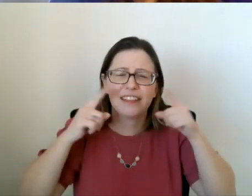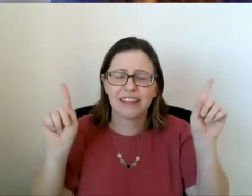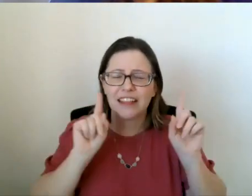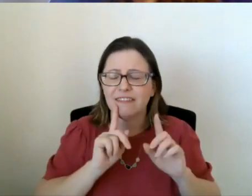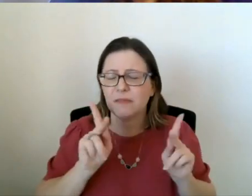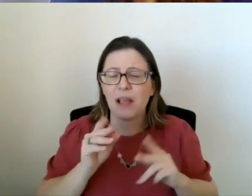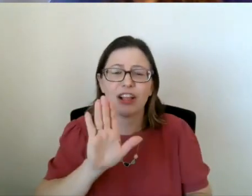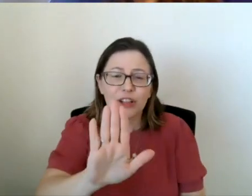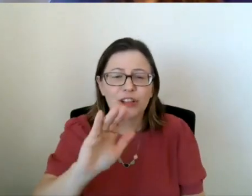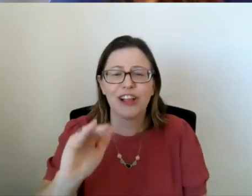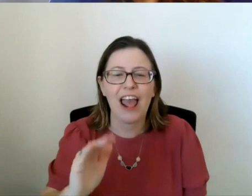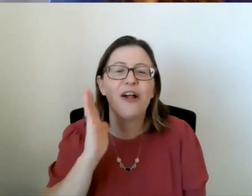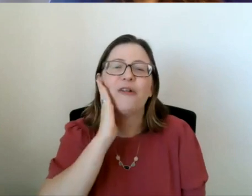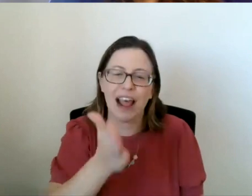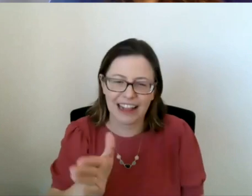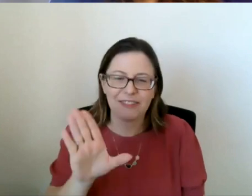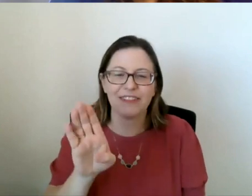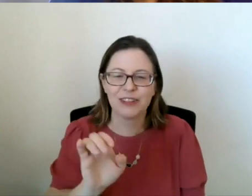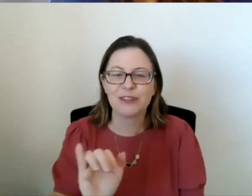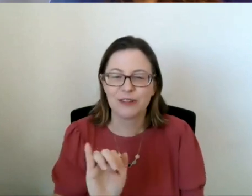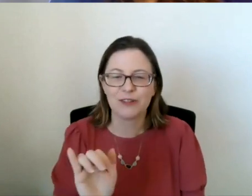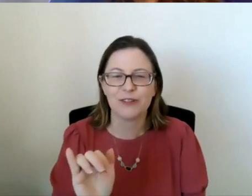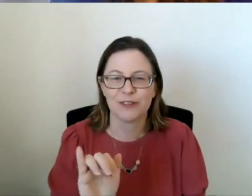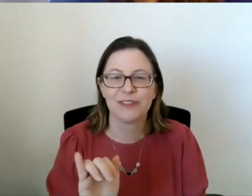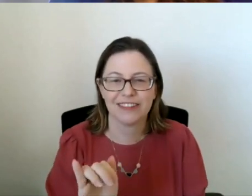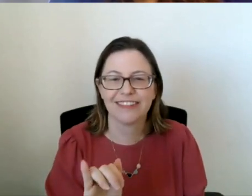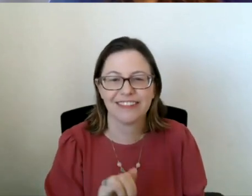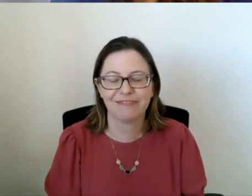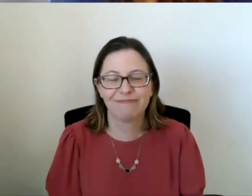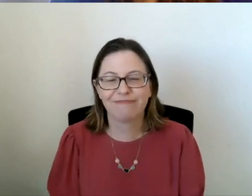they're in a variety of fields and they're very successful and your child can do the same.